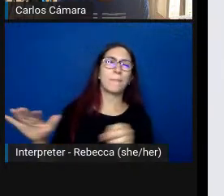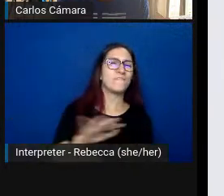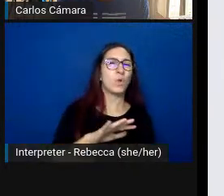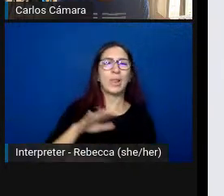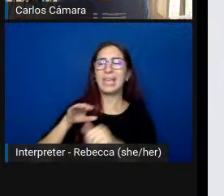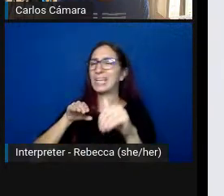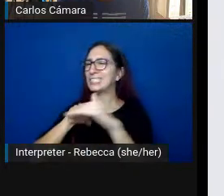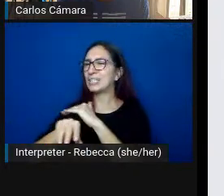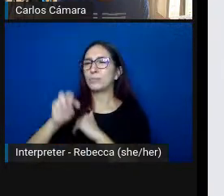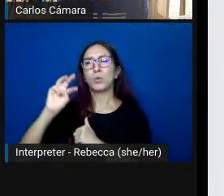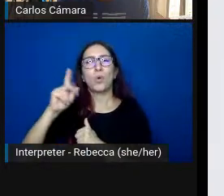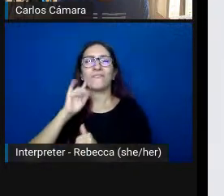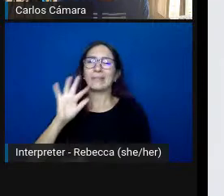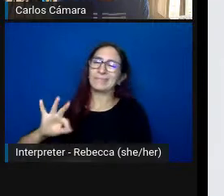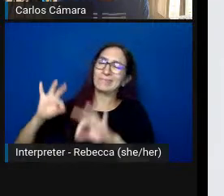can say WordPress is fully accessible. It is not.